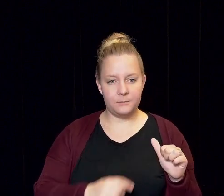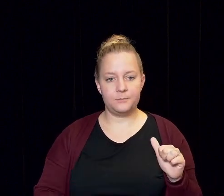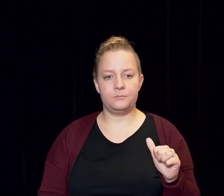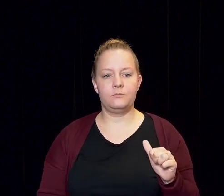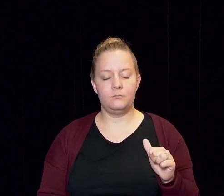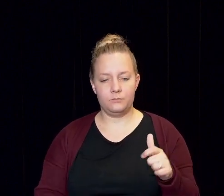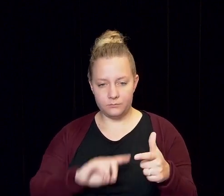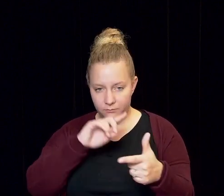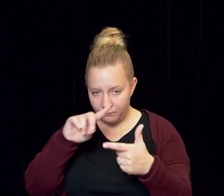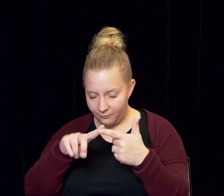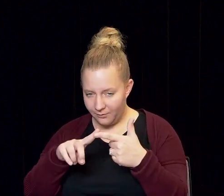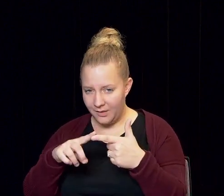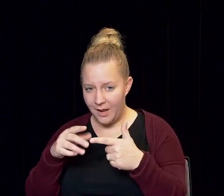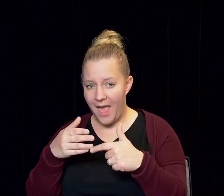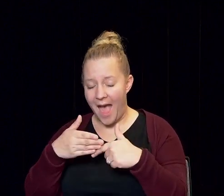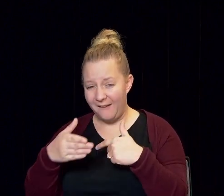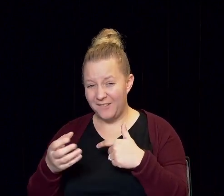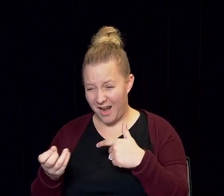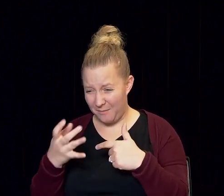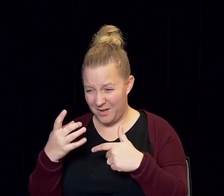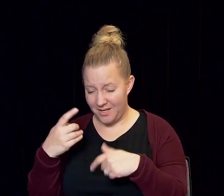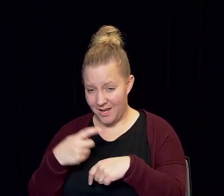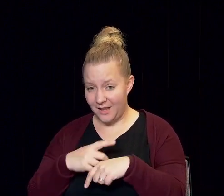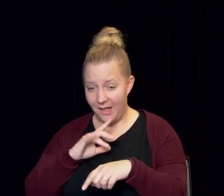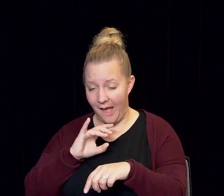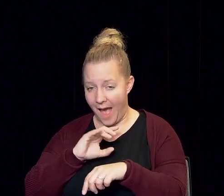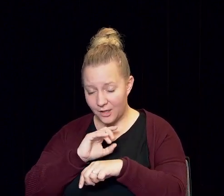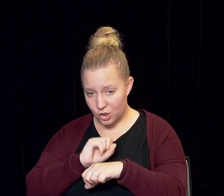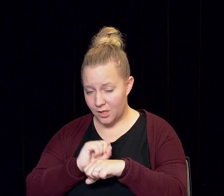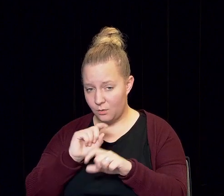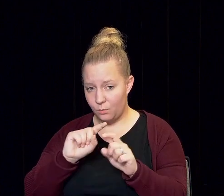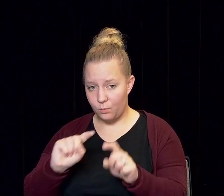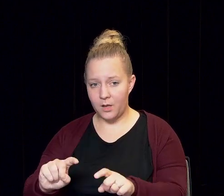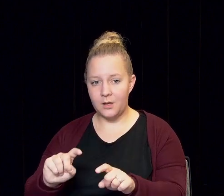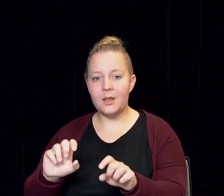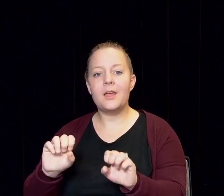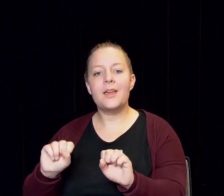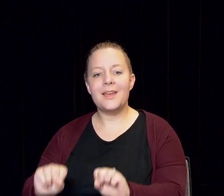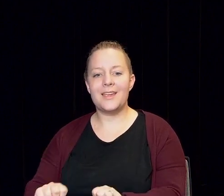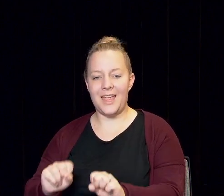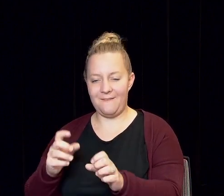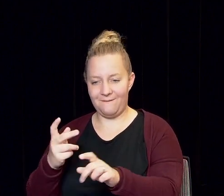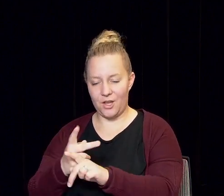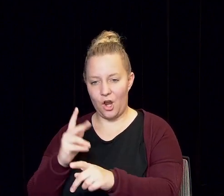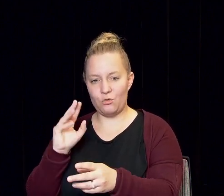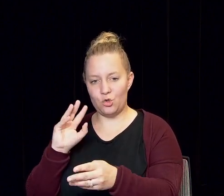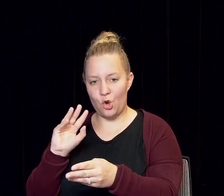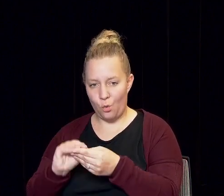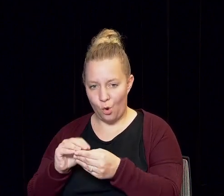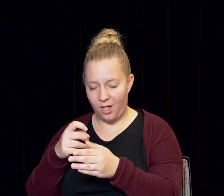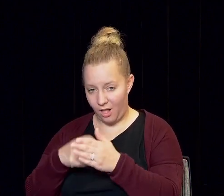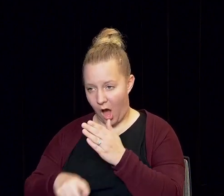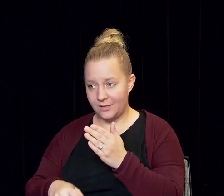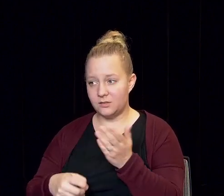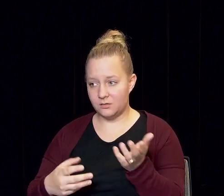And then, after I know how many days I actually went in the summer, then I can figure out what my total cost was.